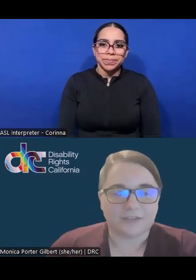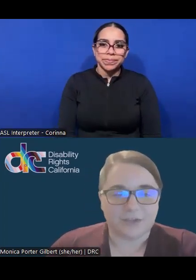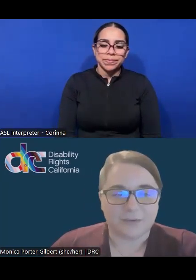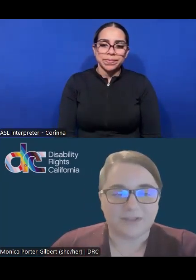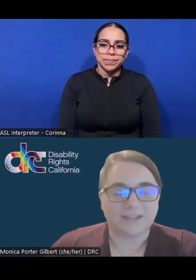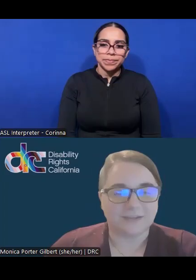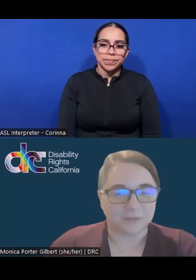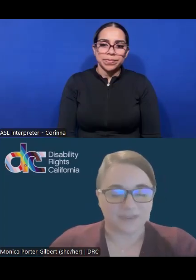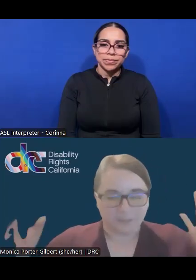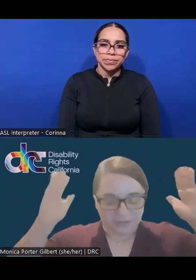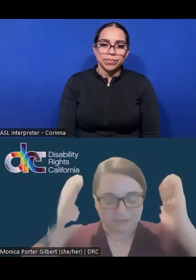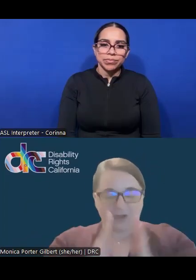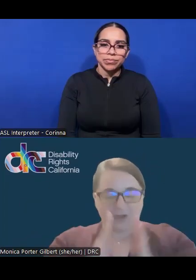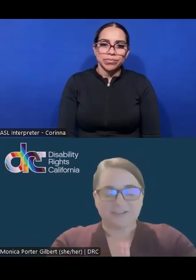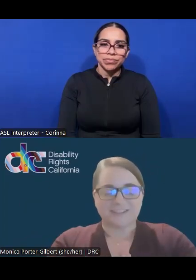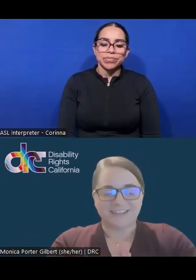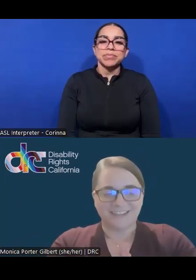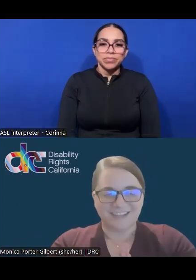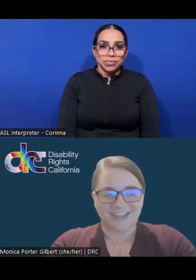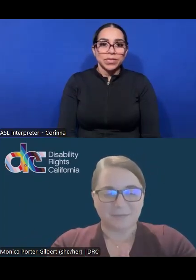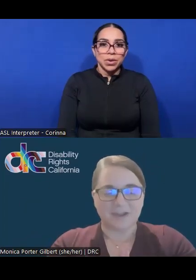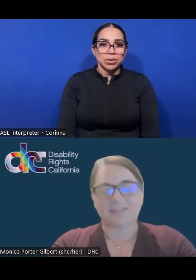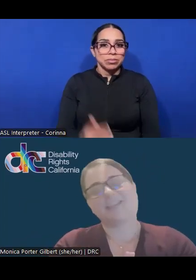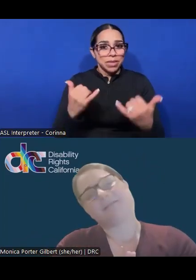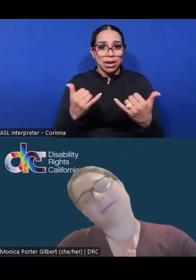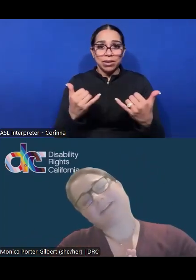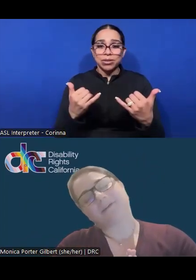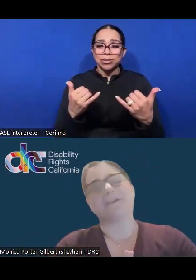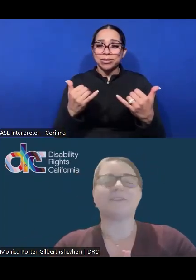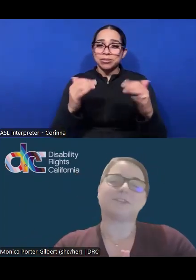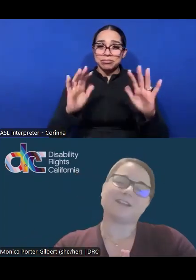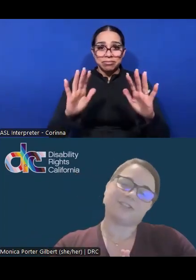So with that brief pause and breath, maybe a little bit of a stretch.